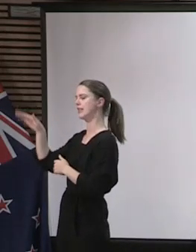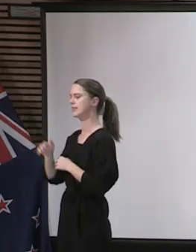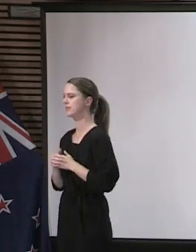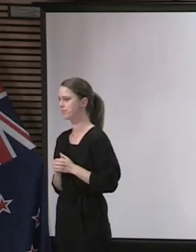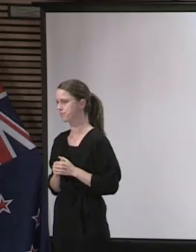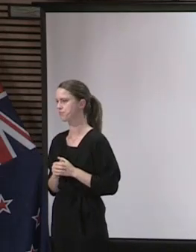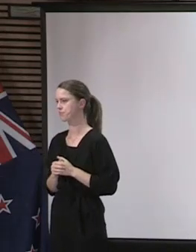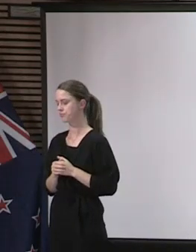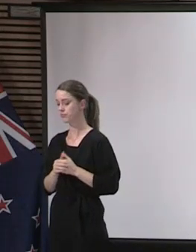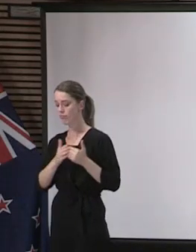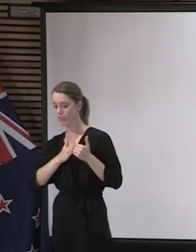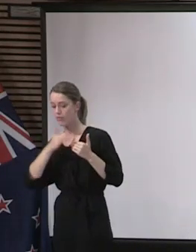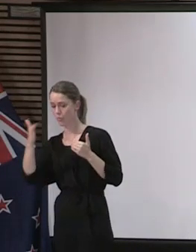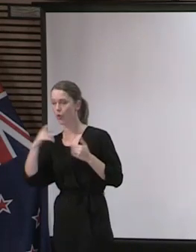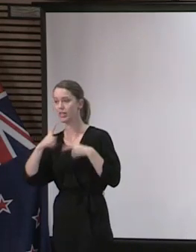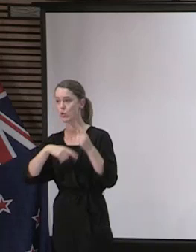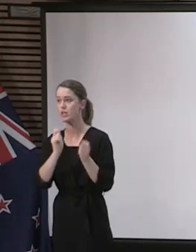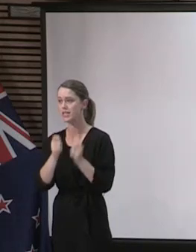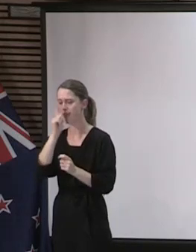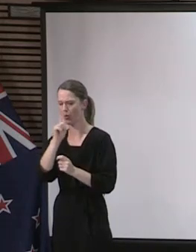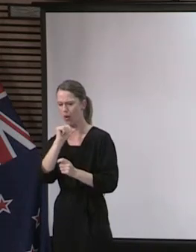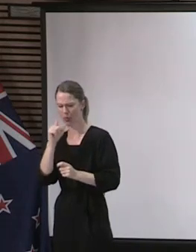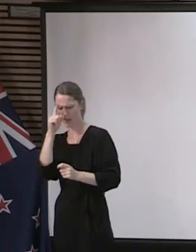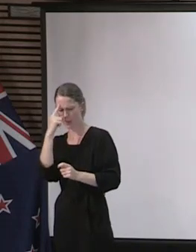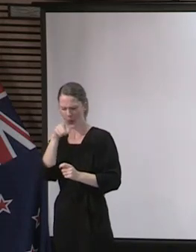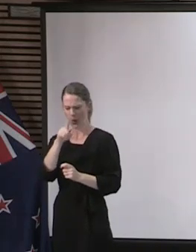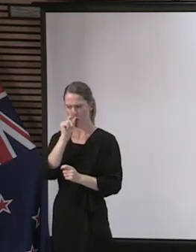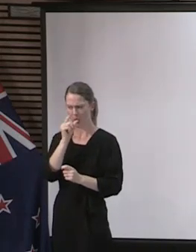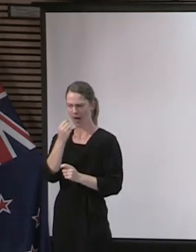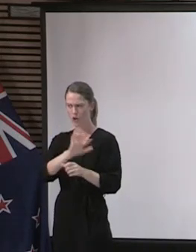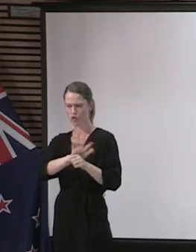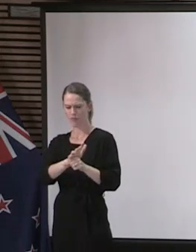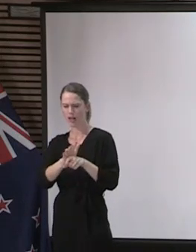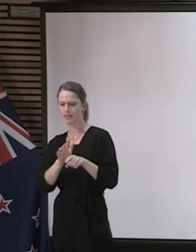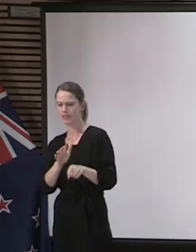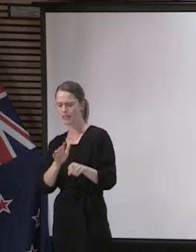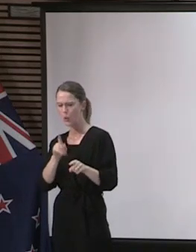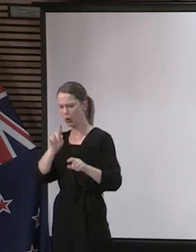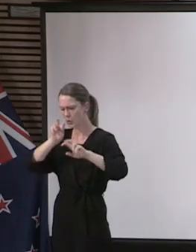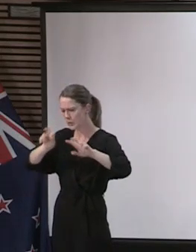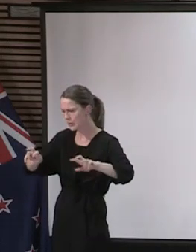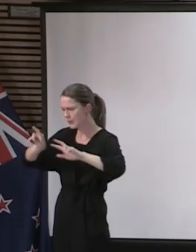highest in the world. In the coming weeks, we will continue